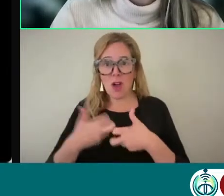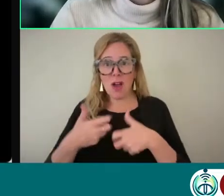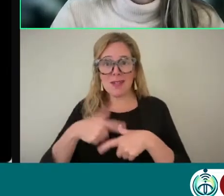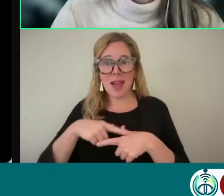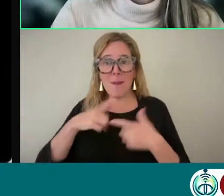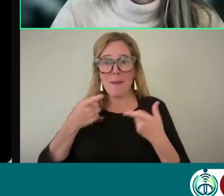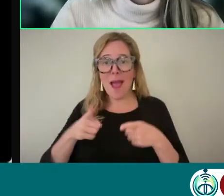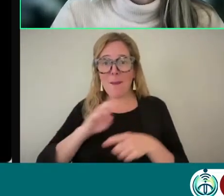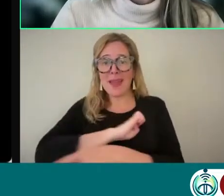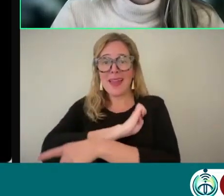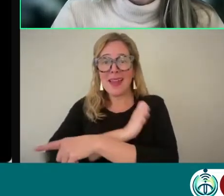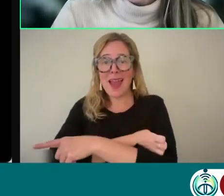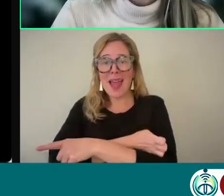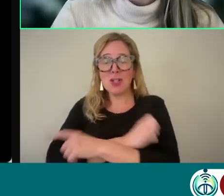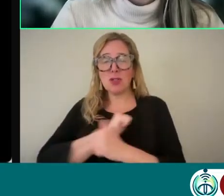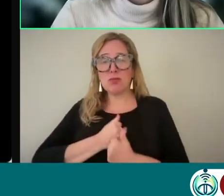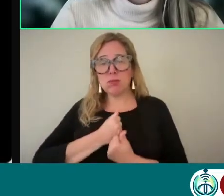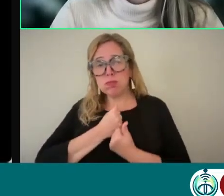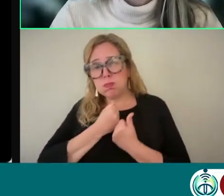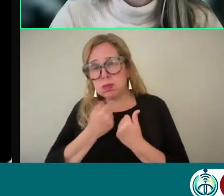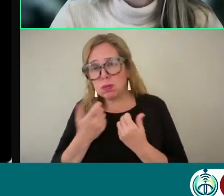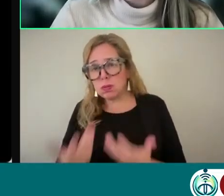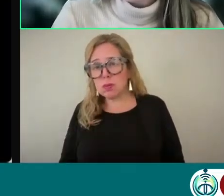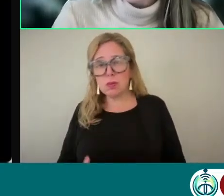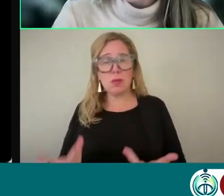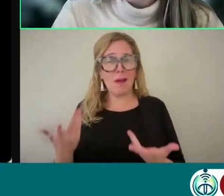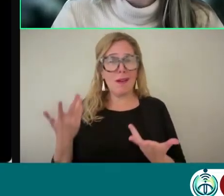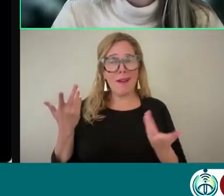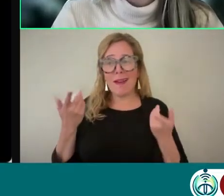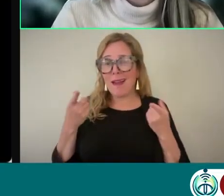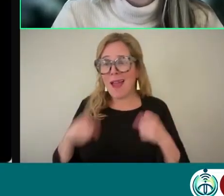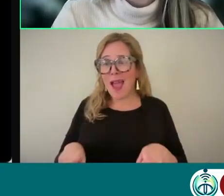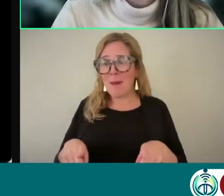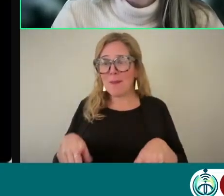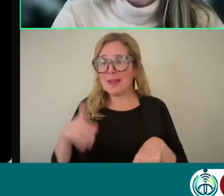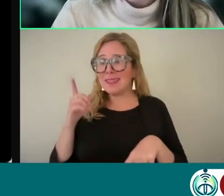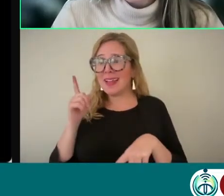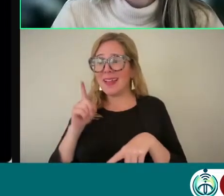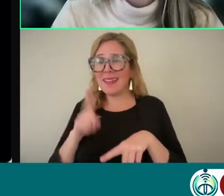they might not be able to cannot predict outcomes for big decisions, cannot arrange steps in their